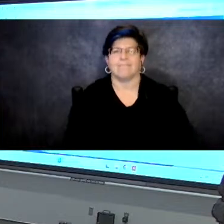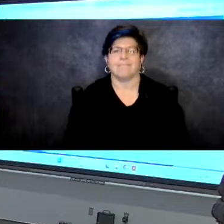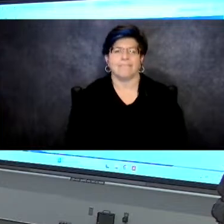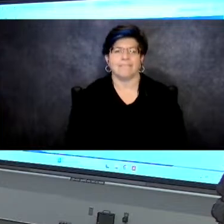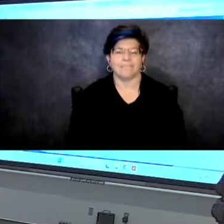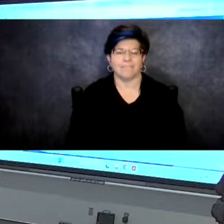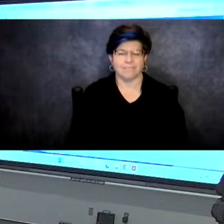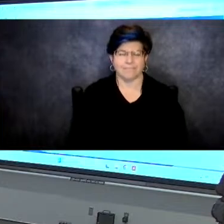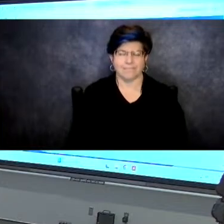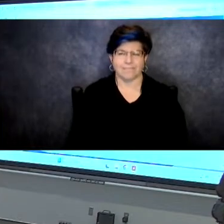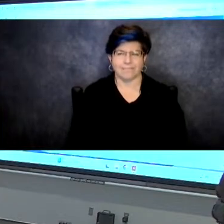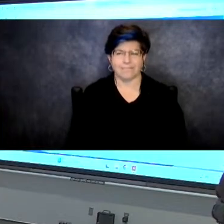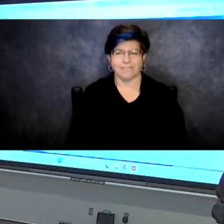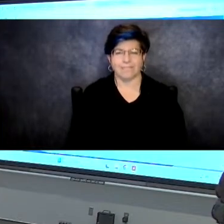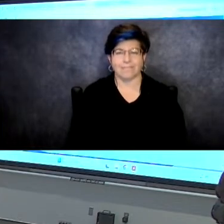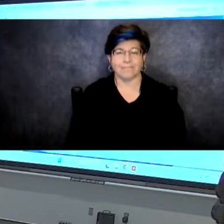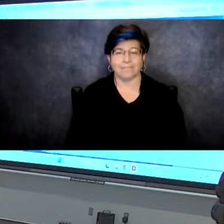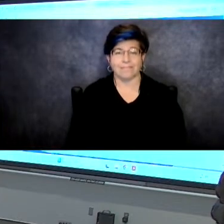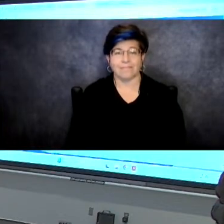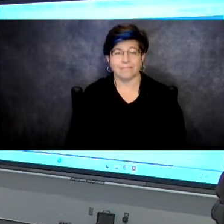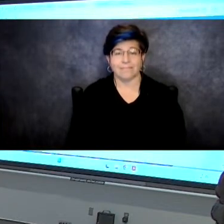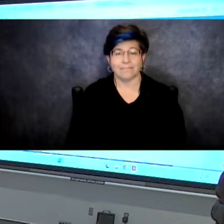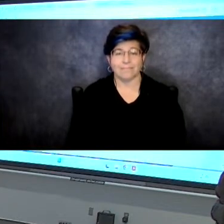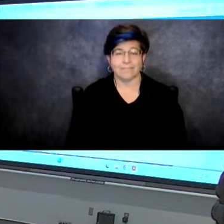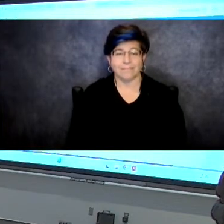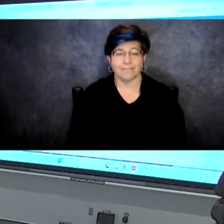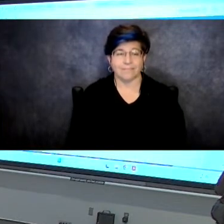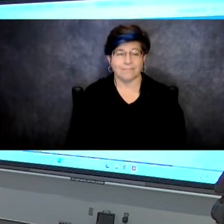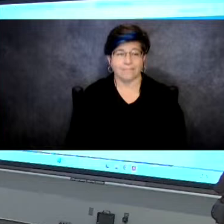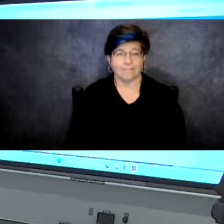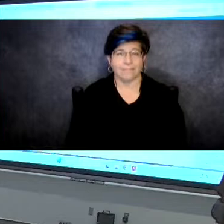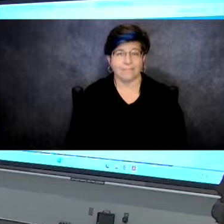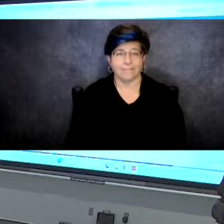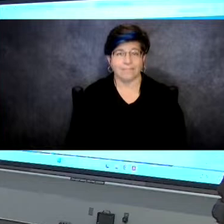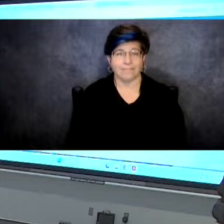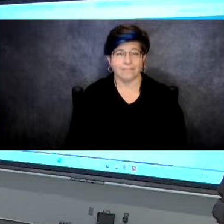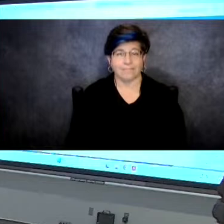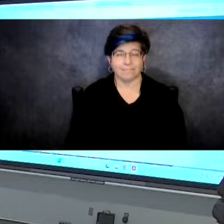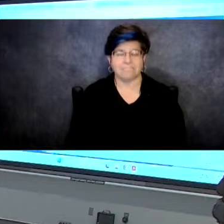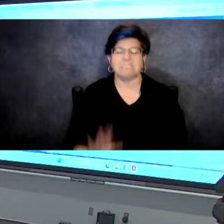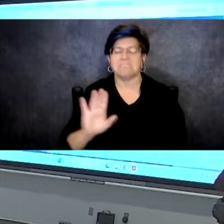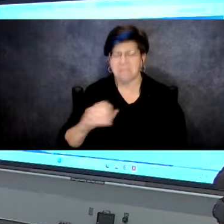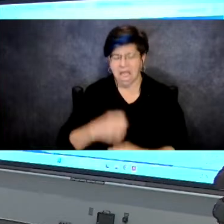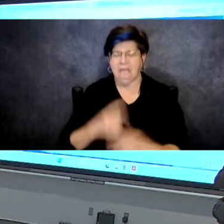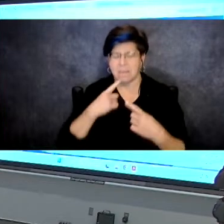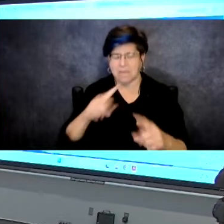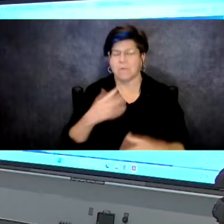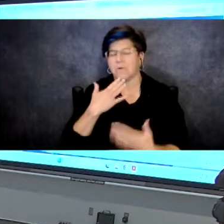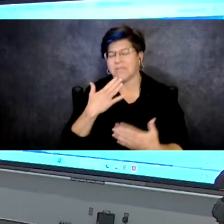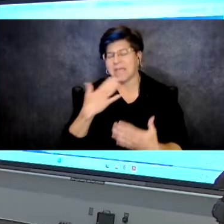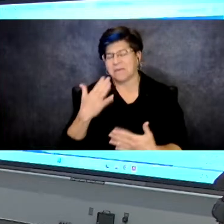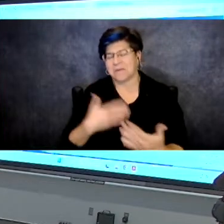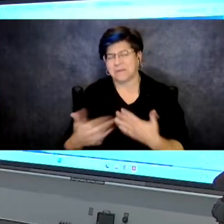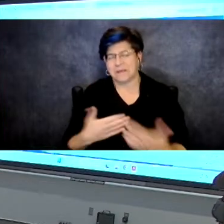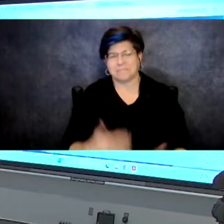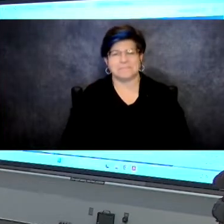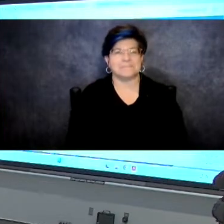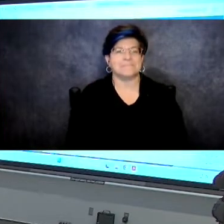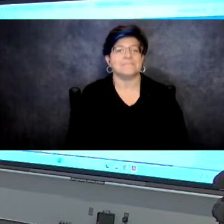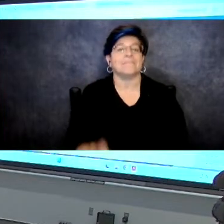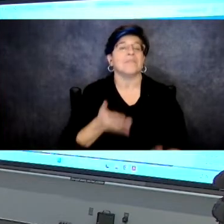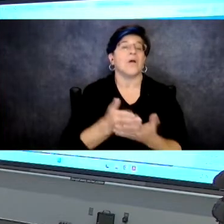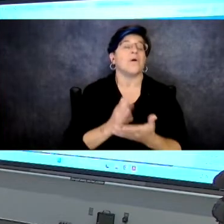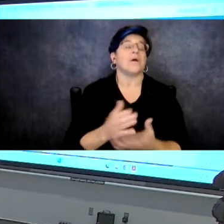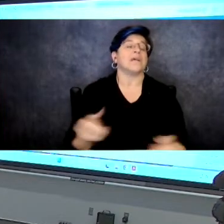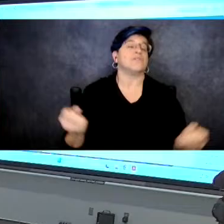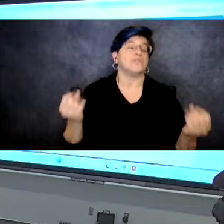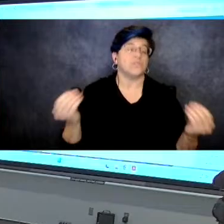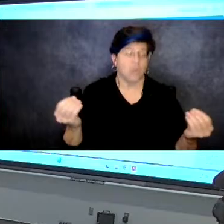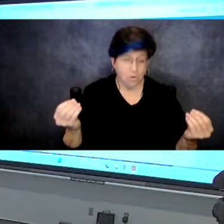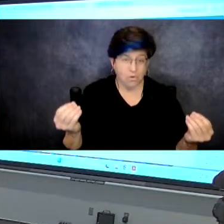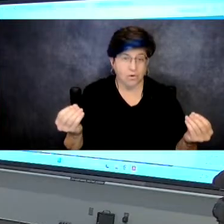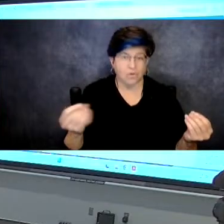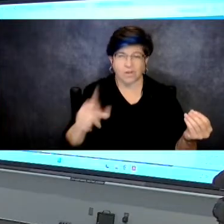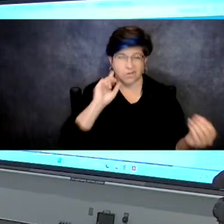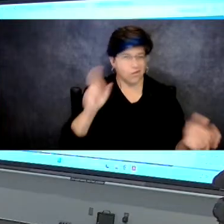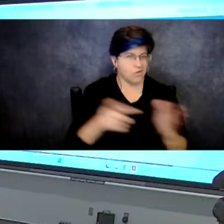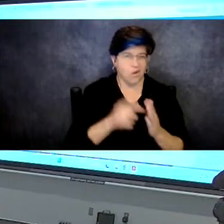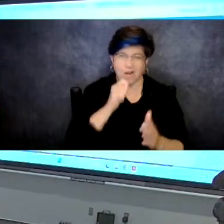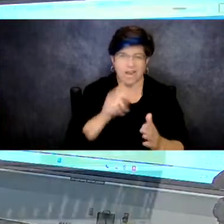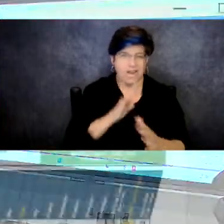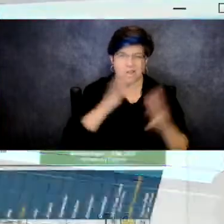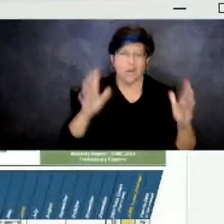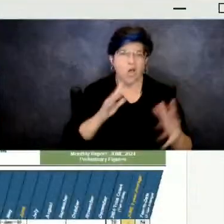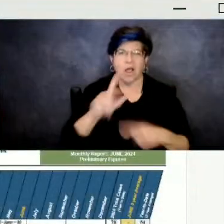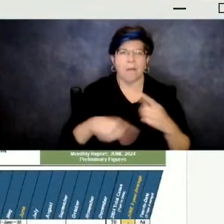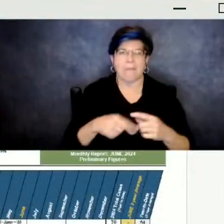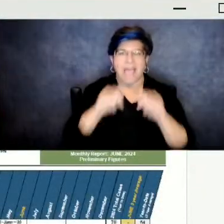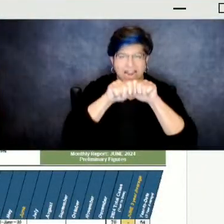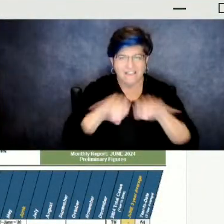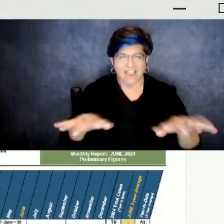SEAT SO IT'S I CAN MAKE IT WORK